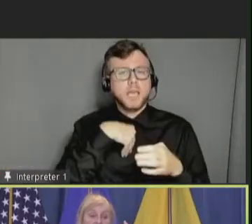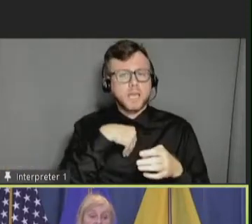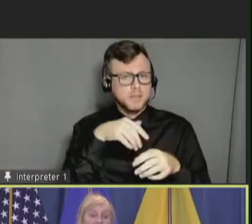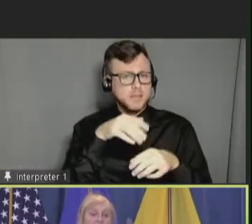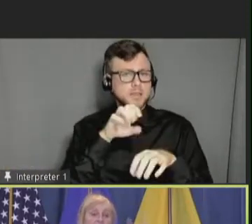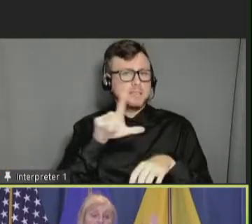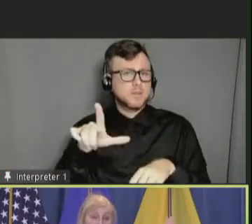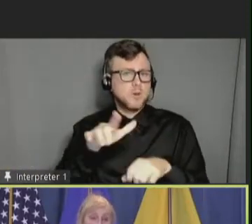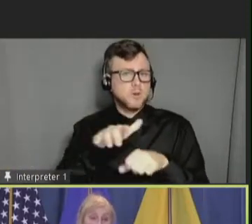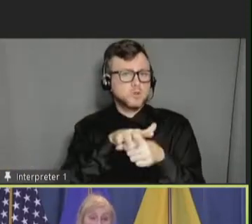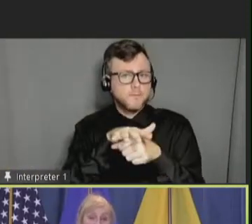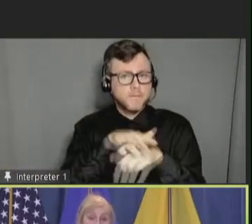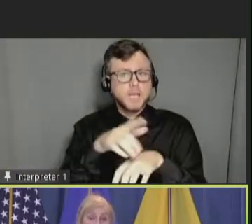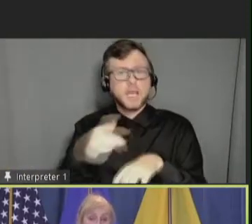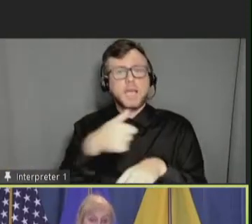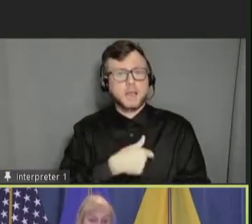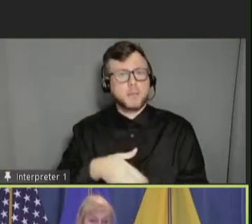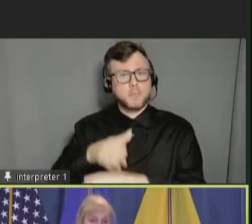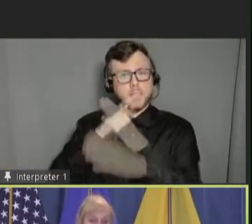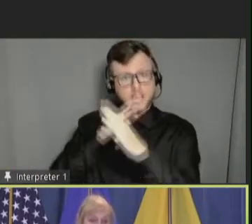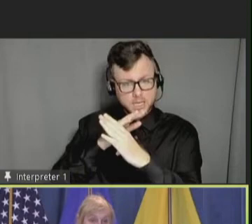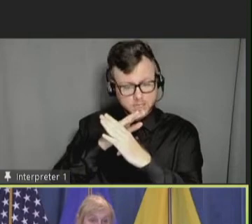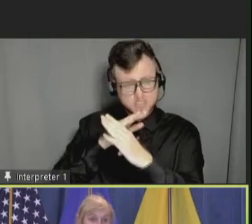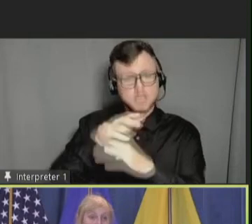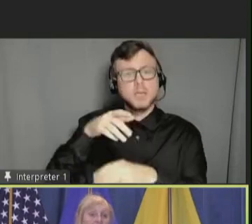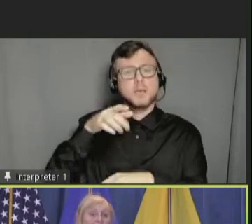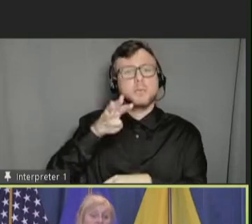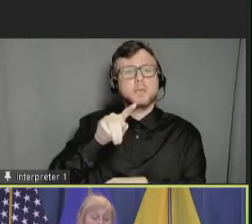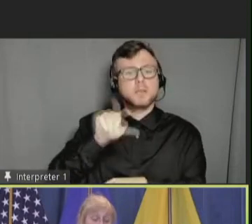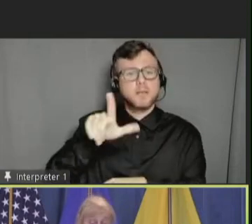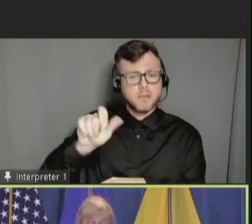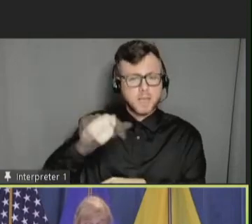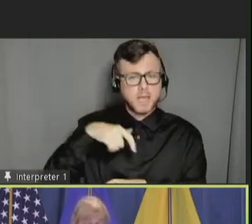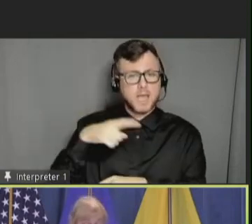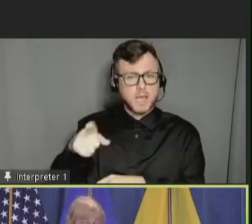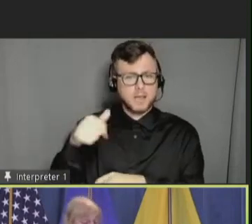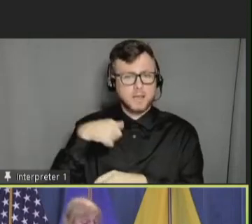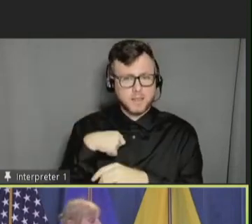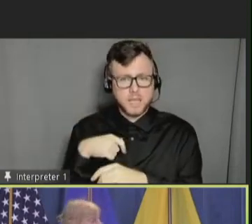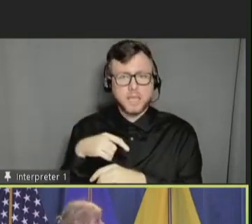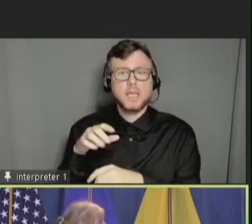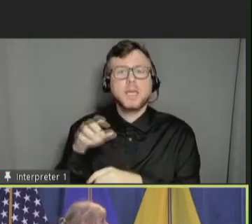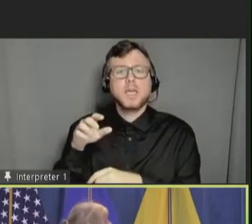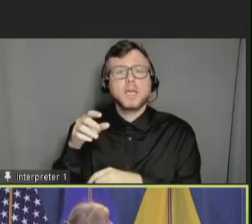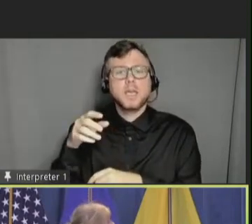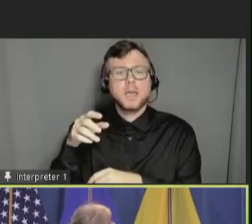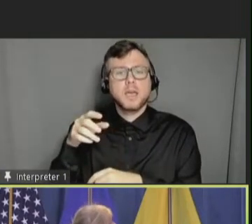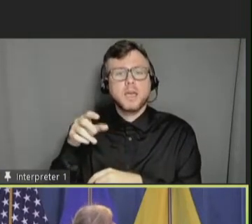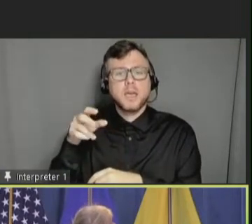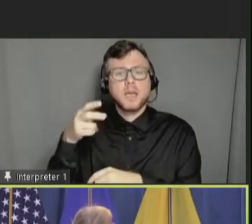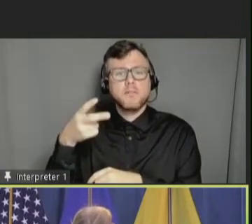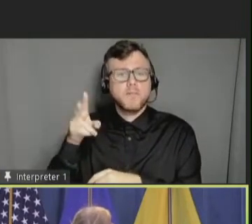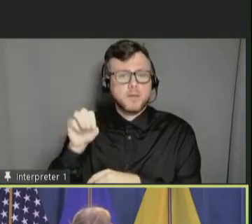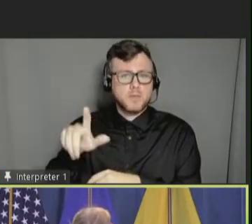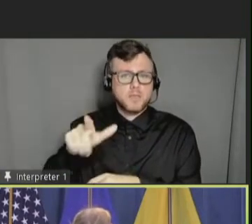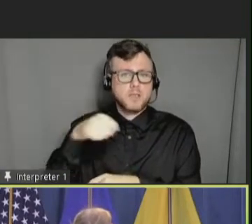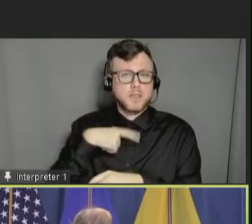then it blocks the BTLA, HVEM binding and amplifies the T cell response.